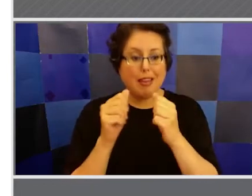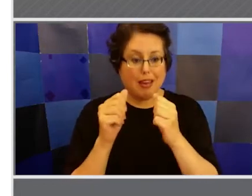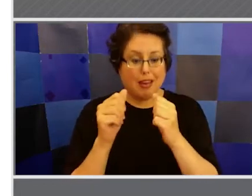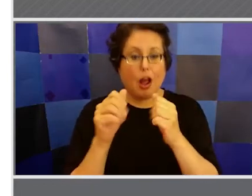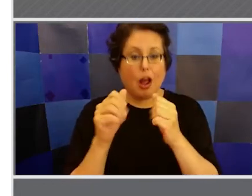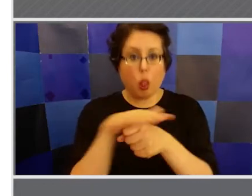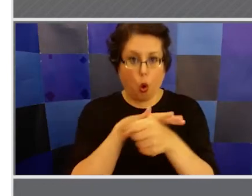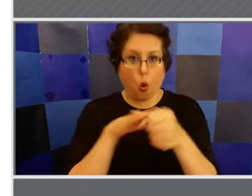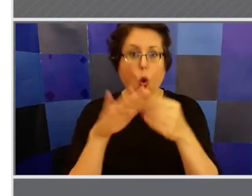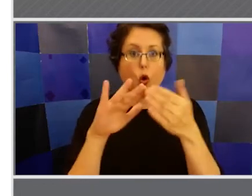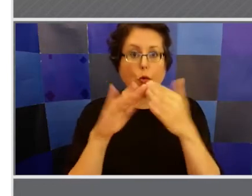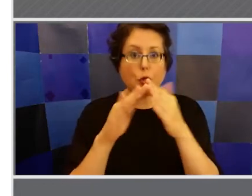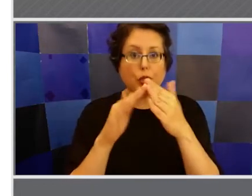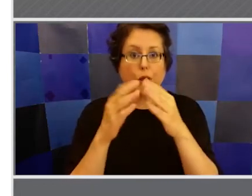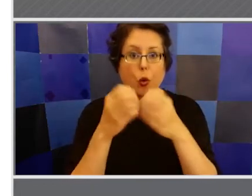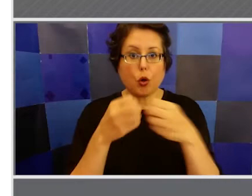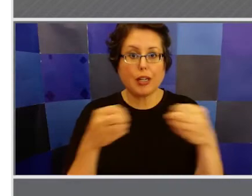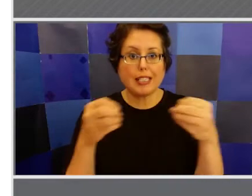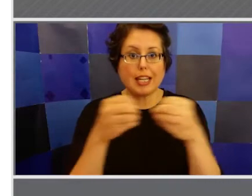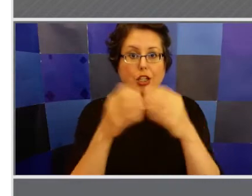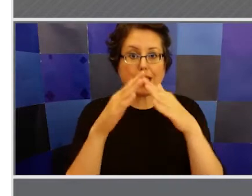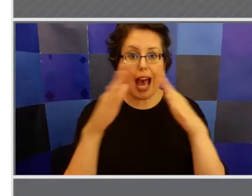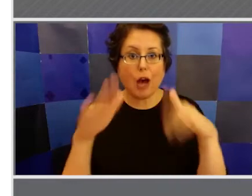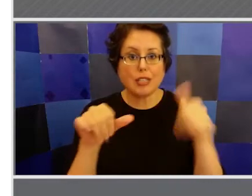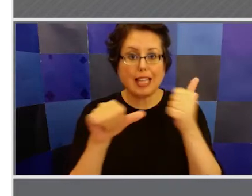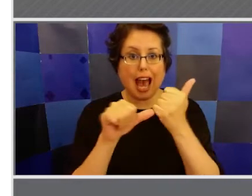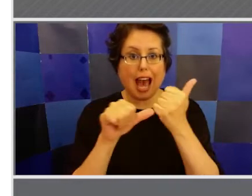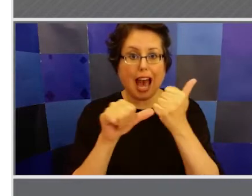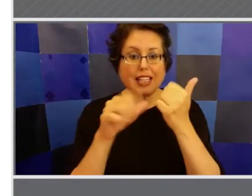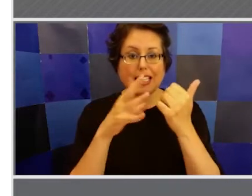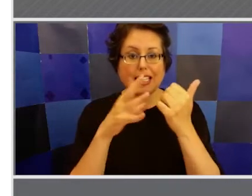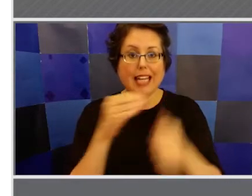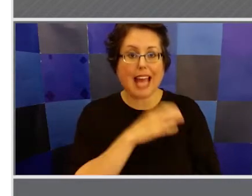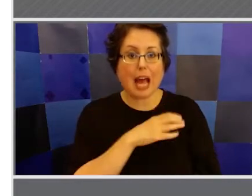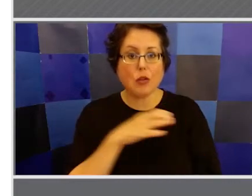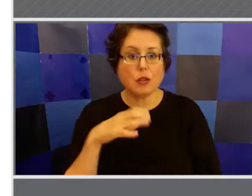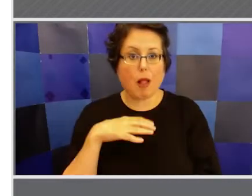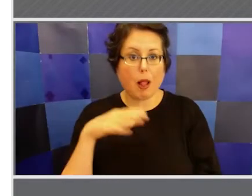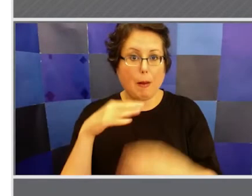organizations housing advocates and council members as well.